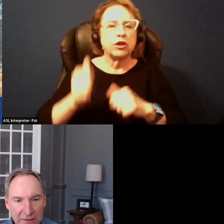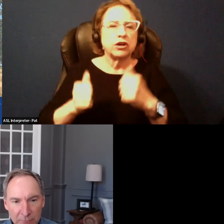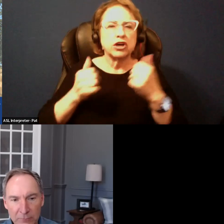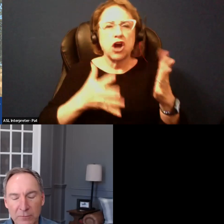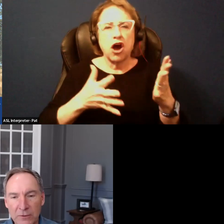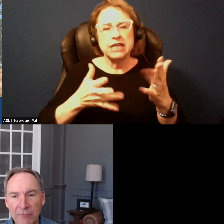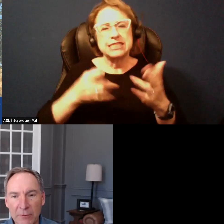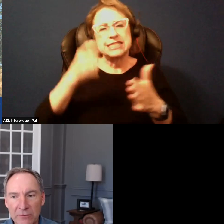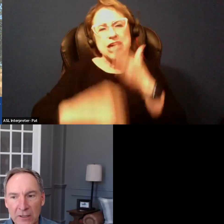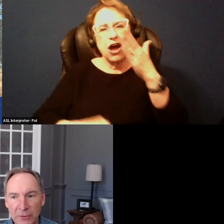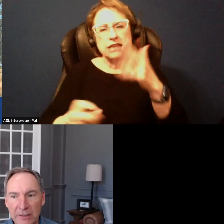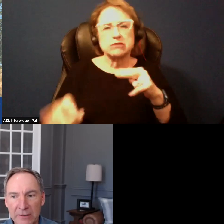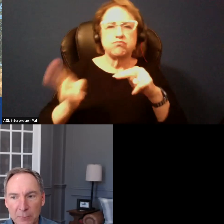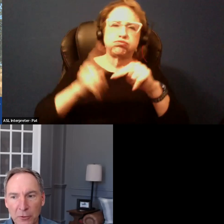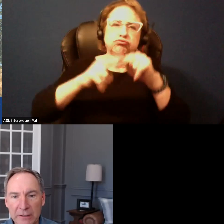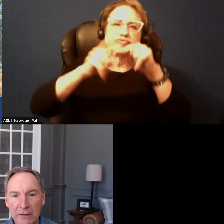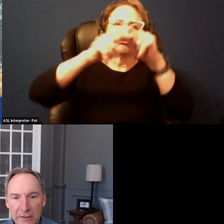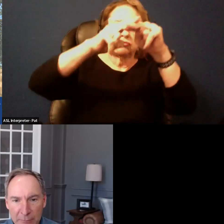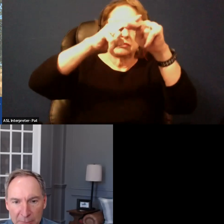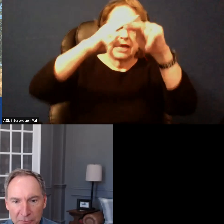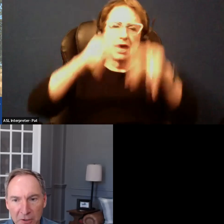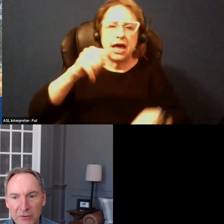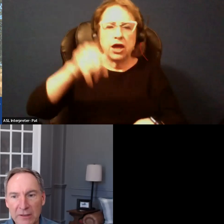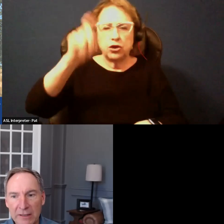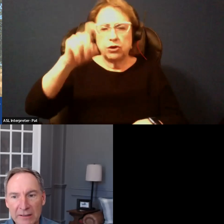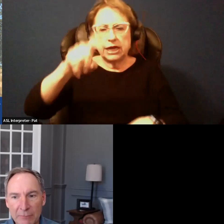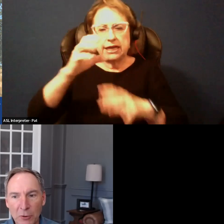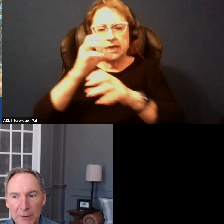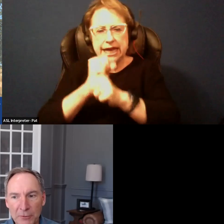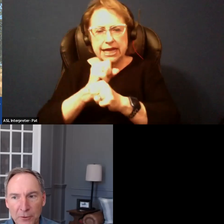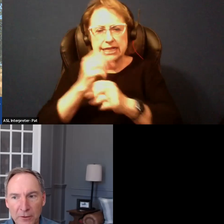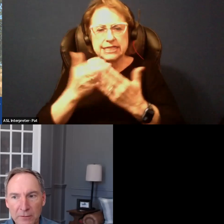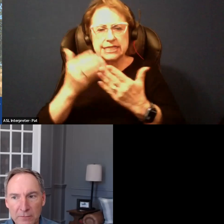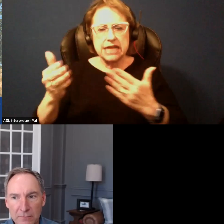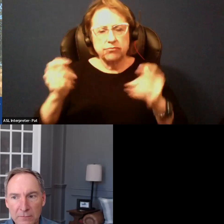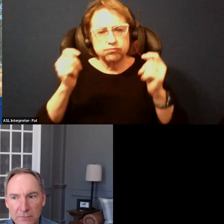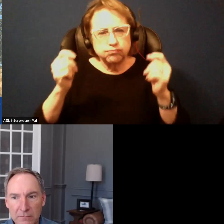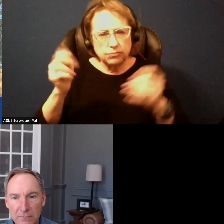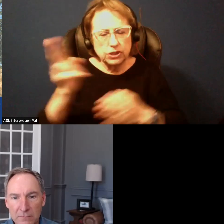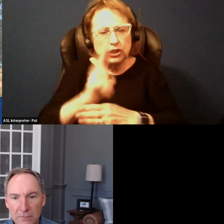Get stuff accelerated and deployed, get people served, and get more people to work. Awesome.